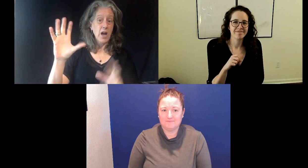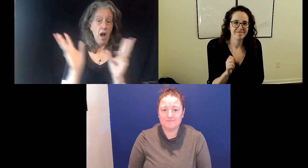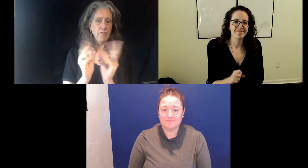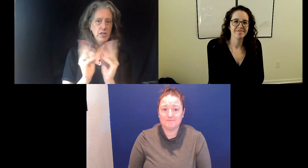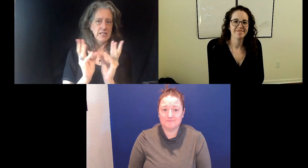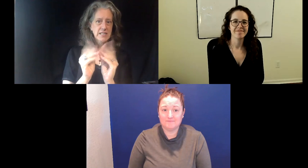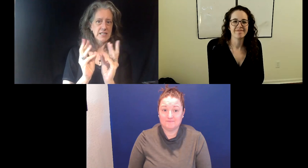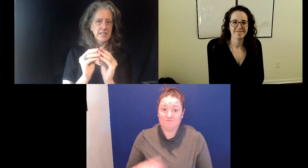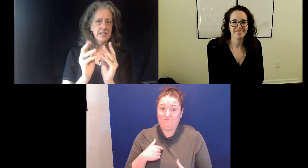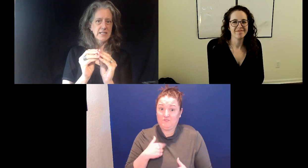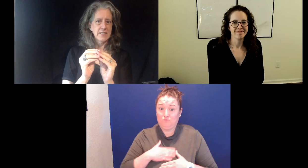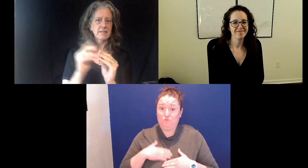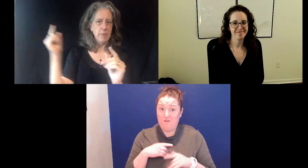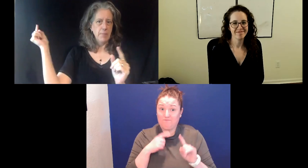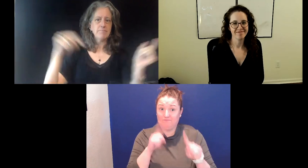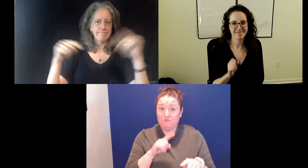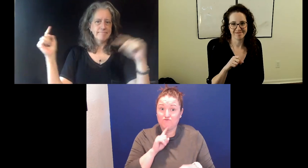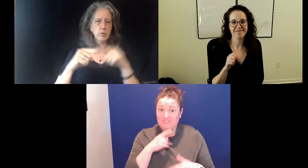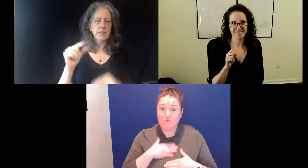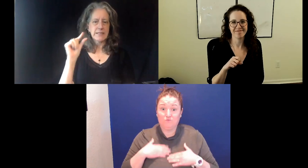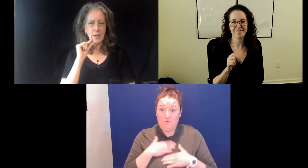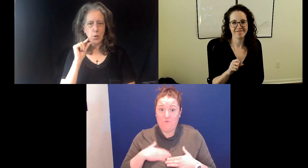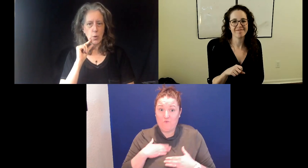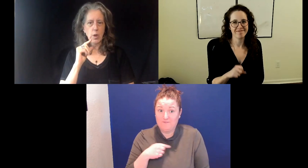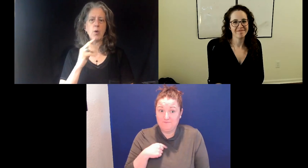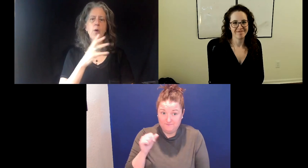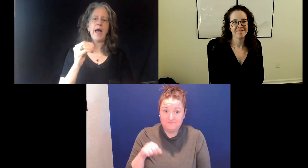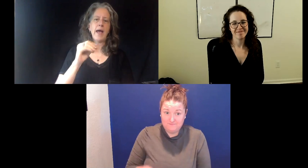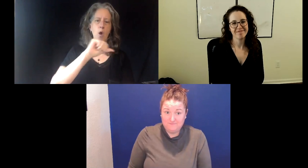um and with deaf tech at the conference that we had we yeah i really enjoyed that i did come